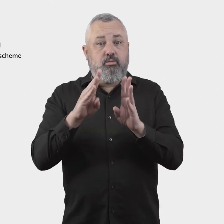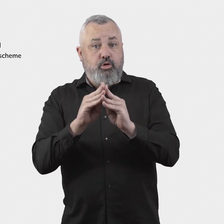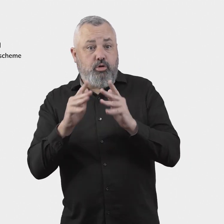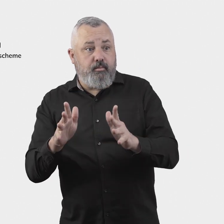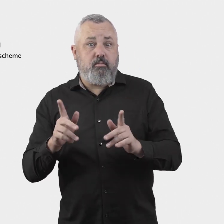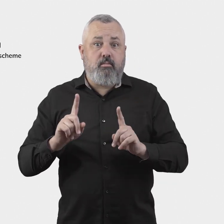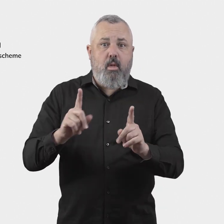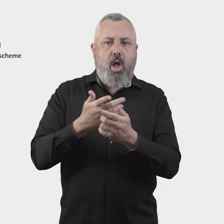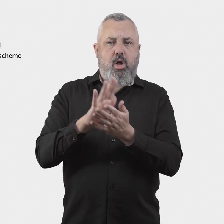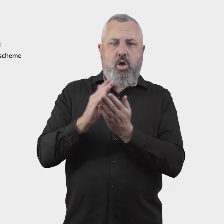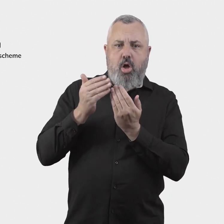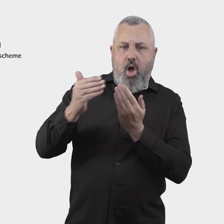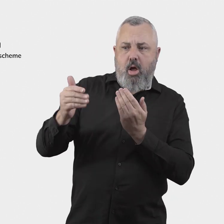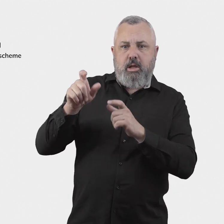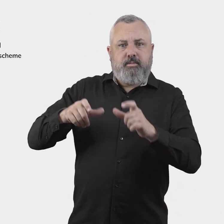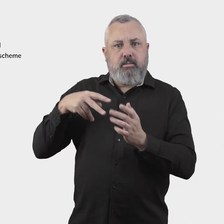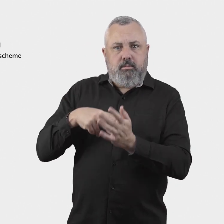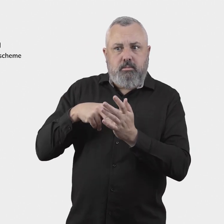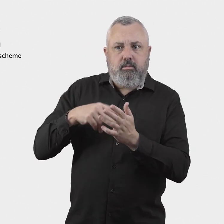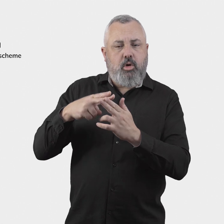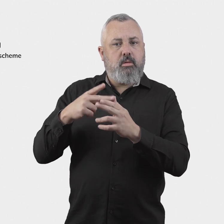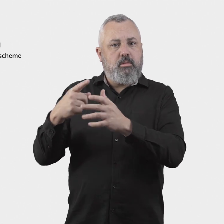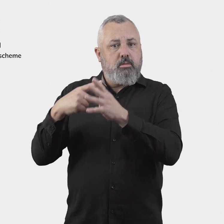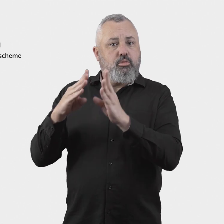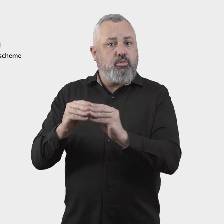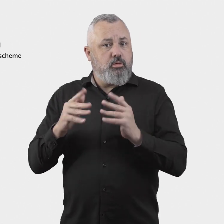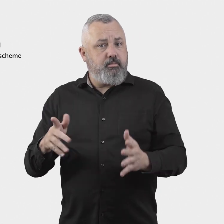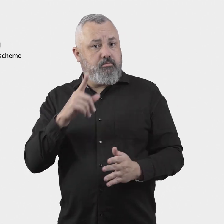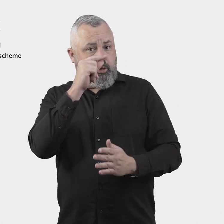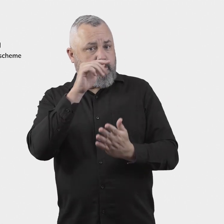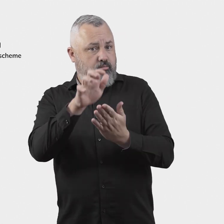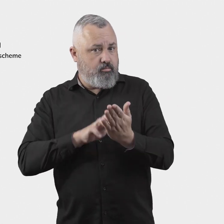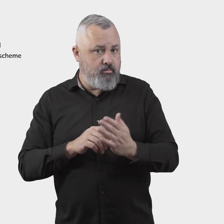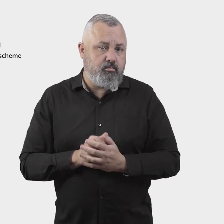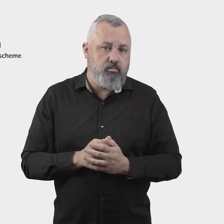resolution rates, and complaint processing times